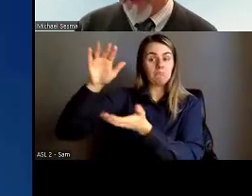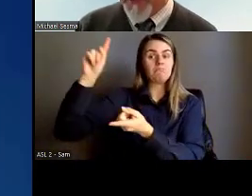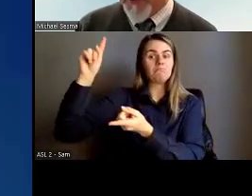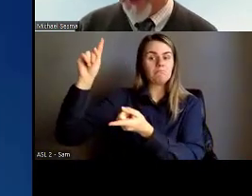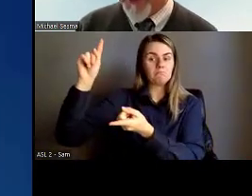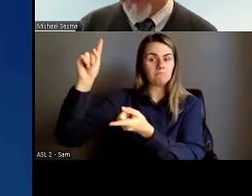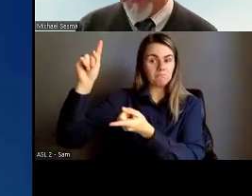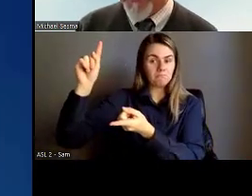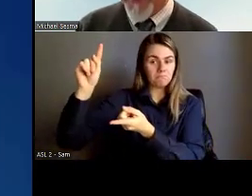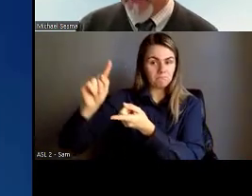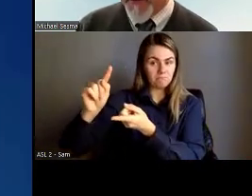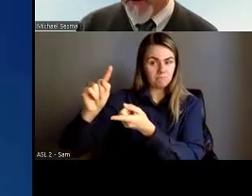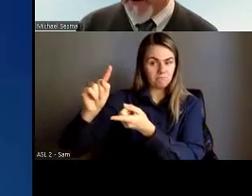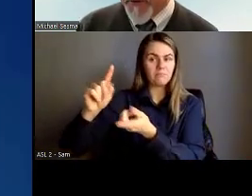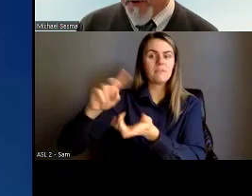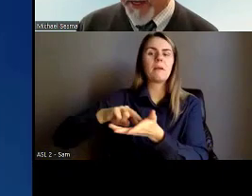the terms and conditions of the grant.